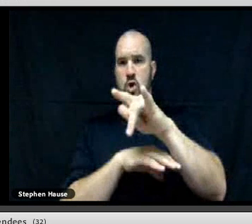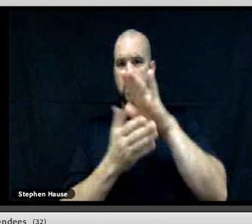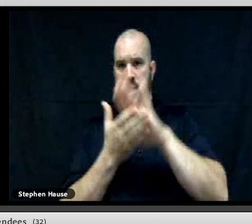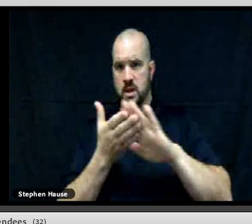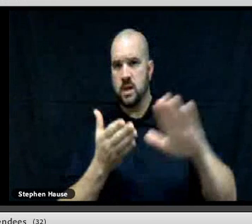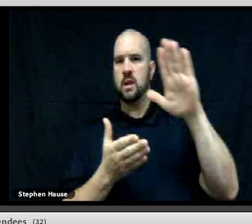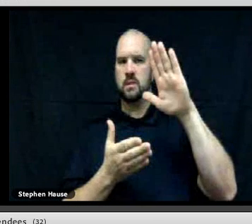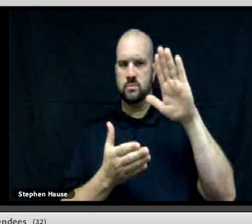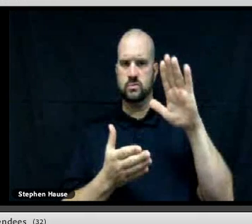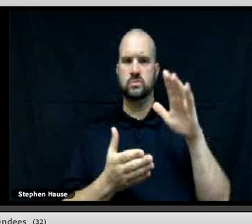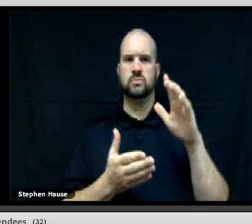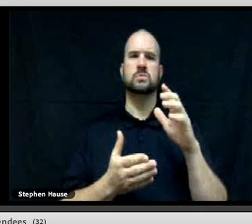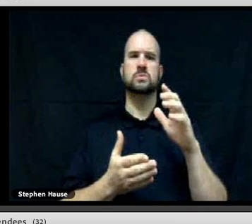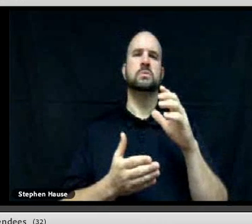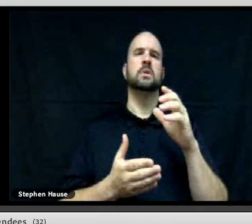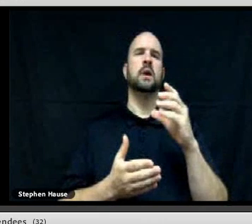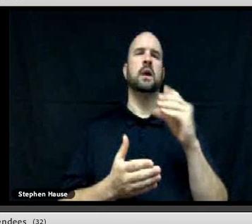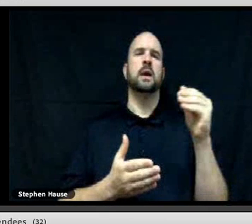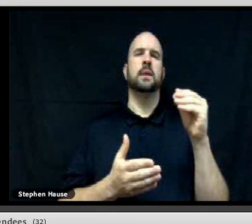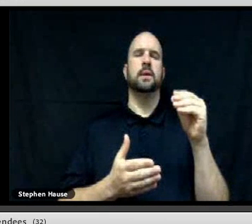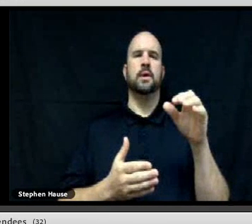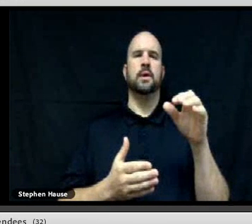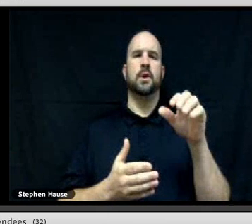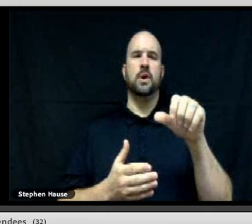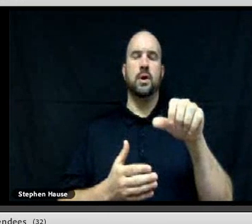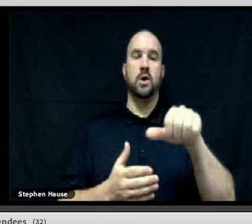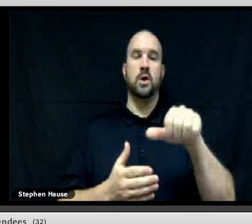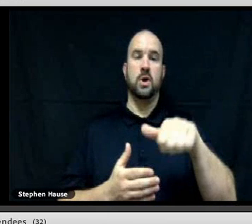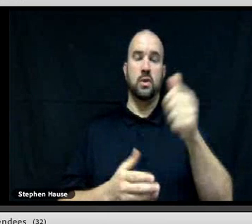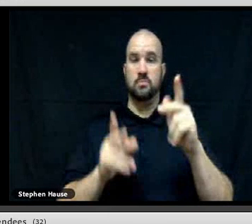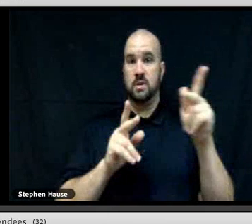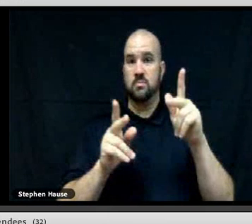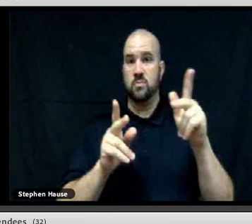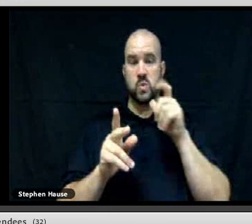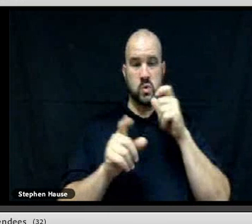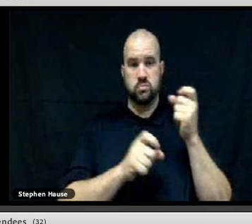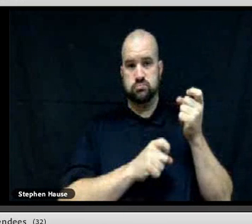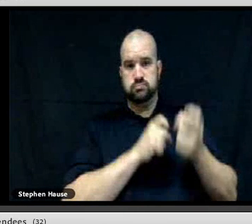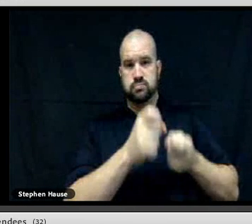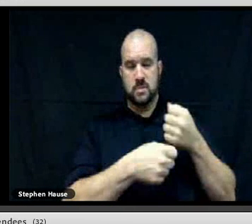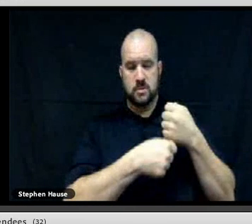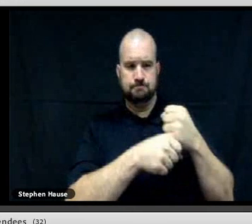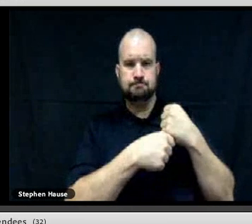around the country. Um, and there's over 100 topics, um, represented